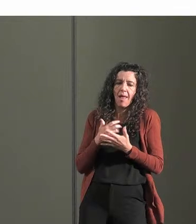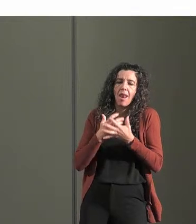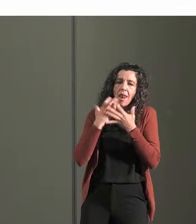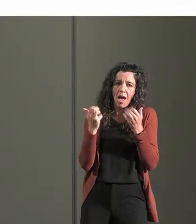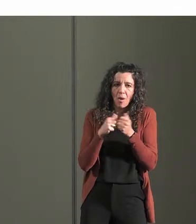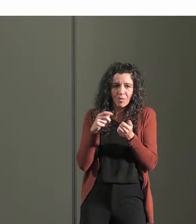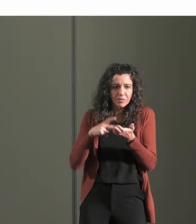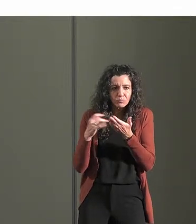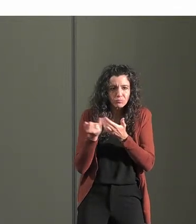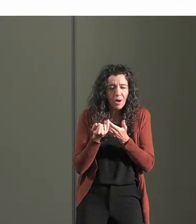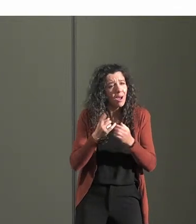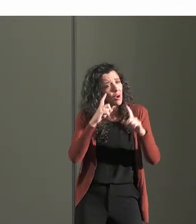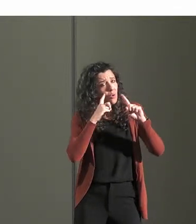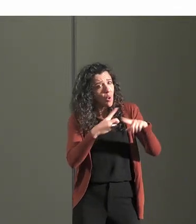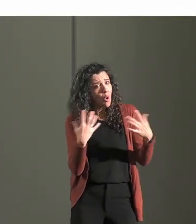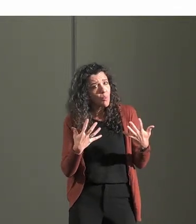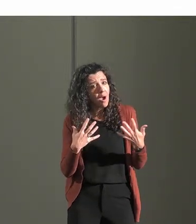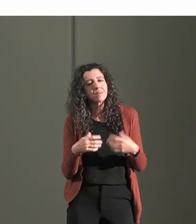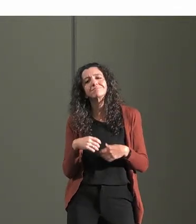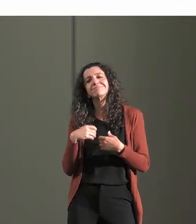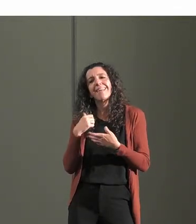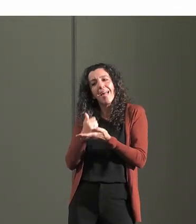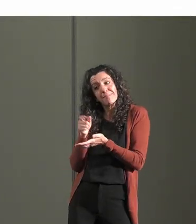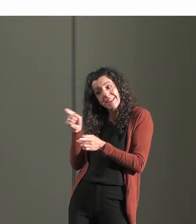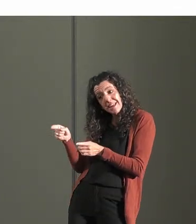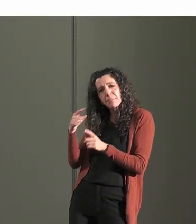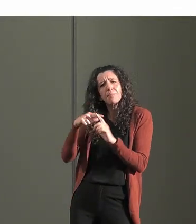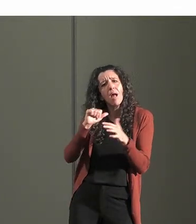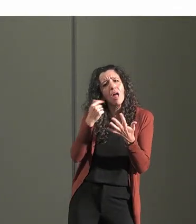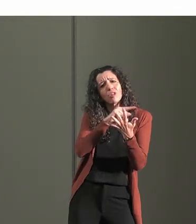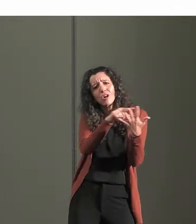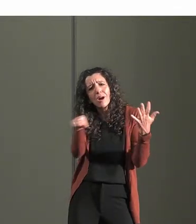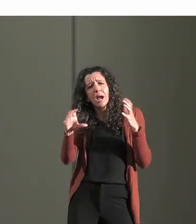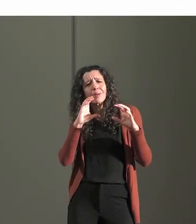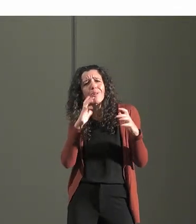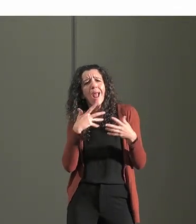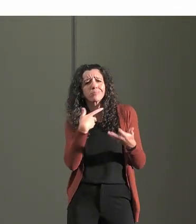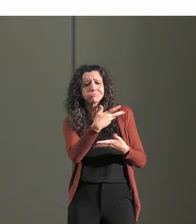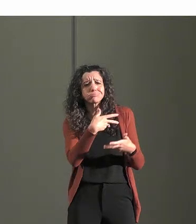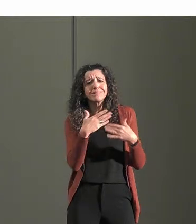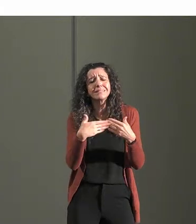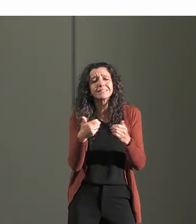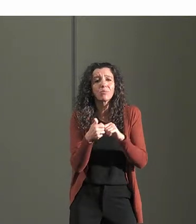He is someone with non-standard speeism speech he helped us.